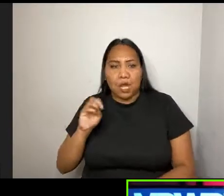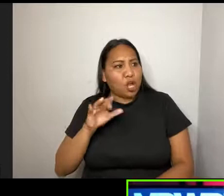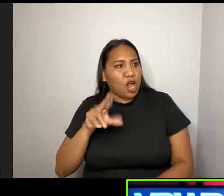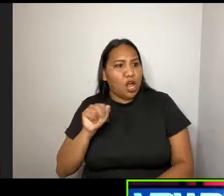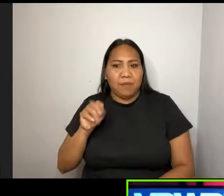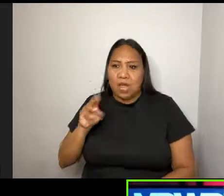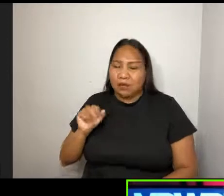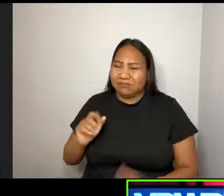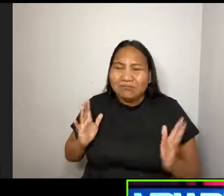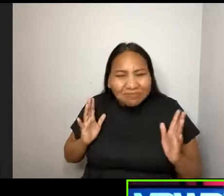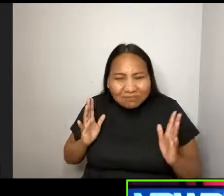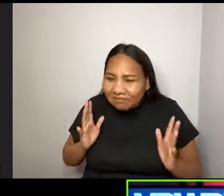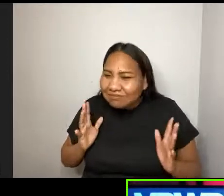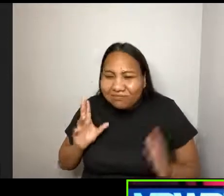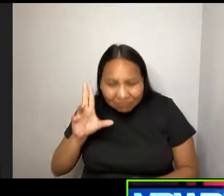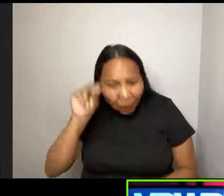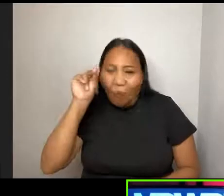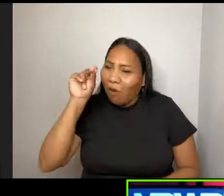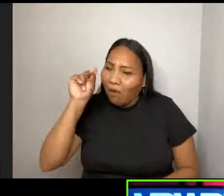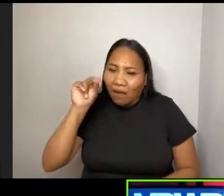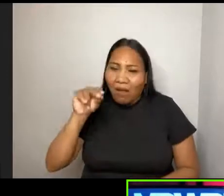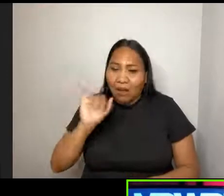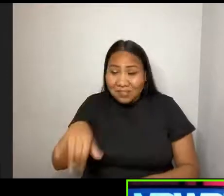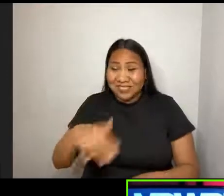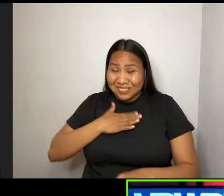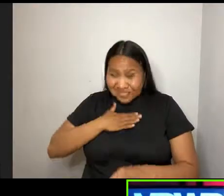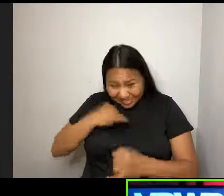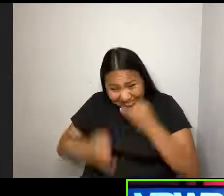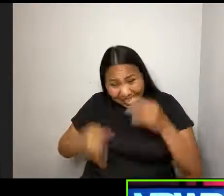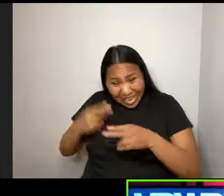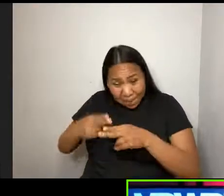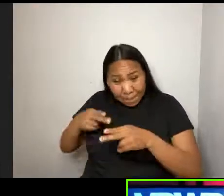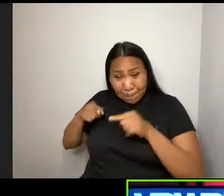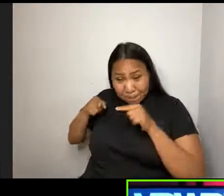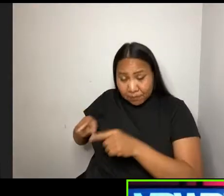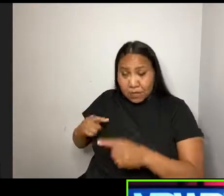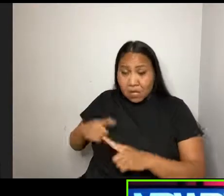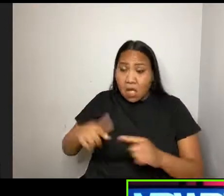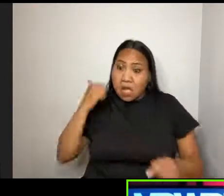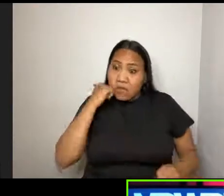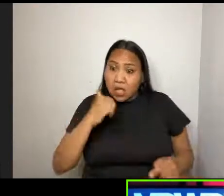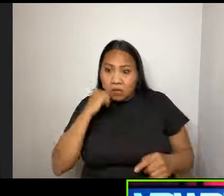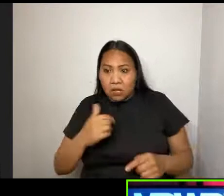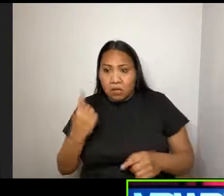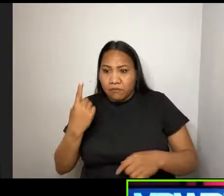That's my five times a day dose of microaggressions.